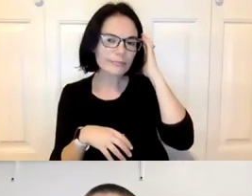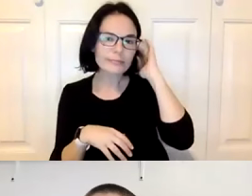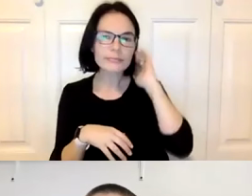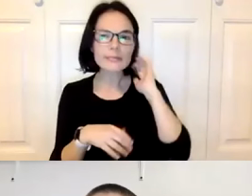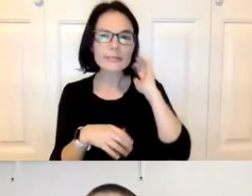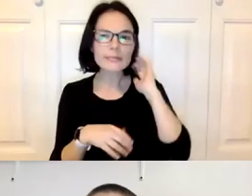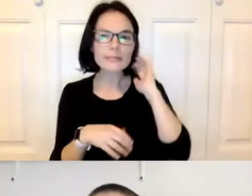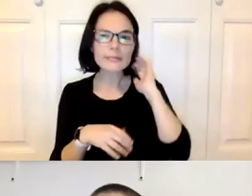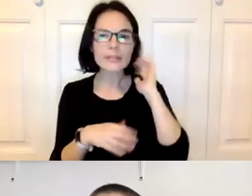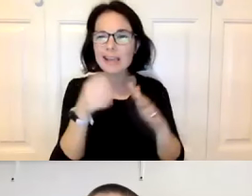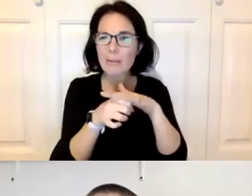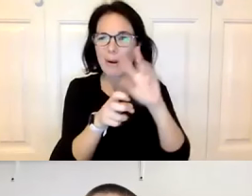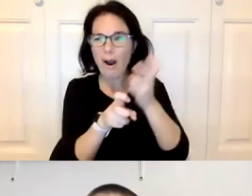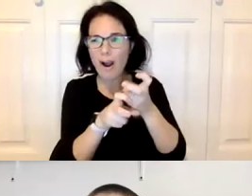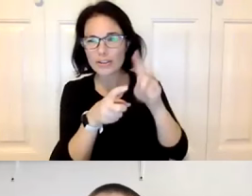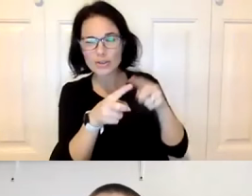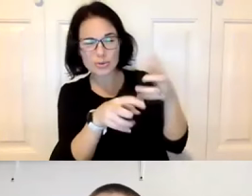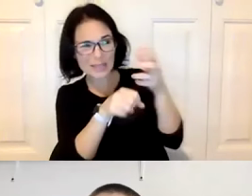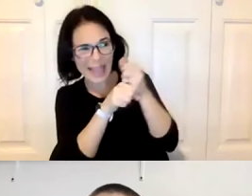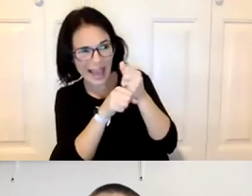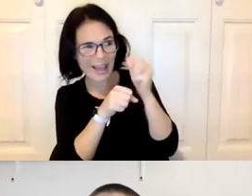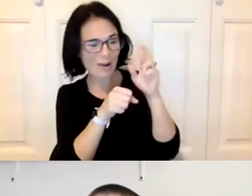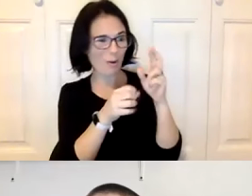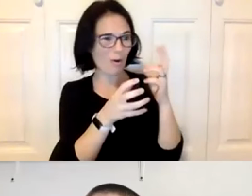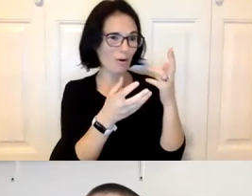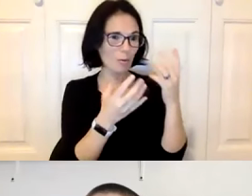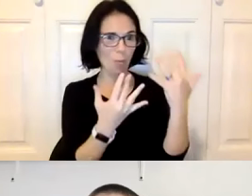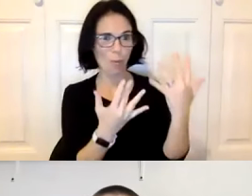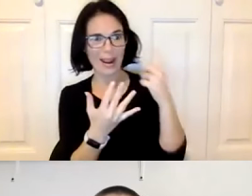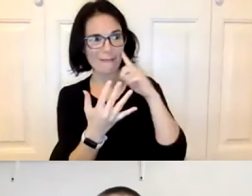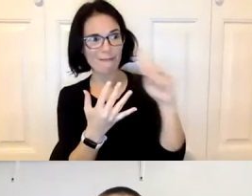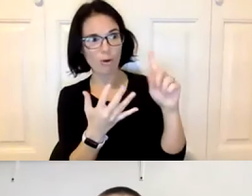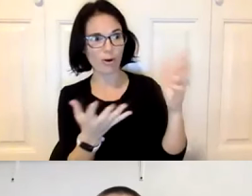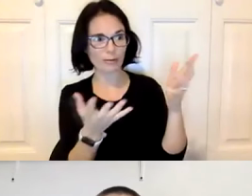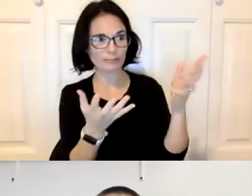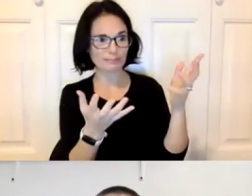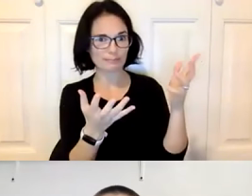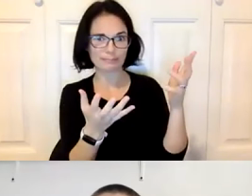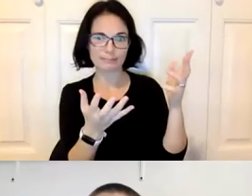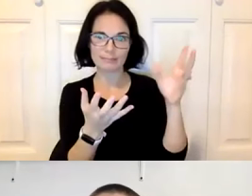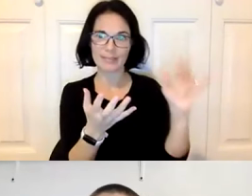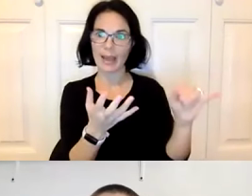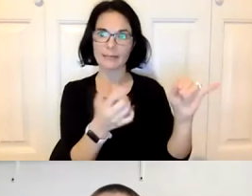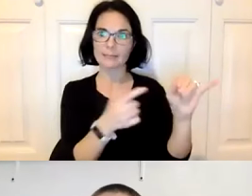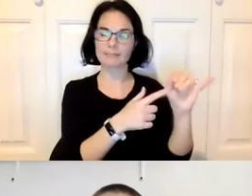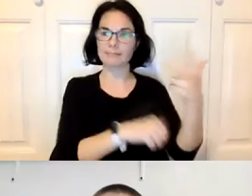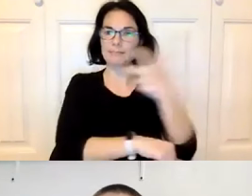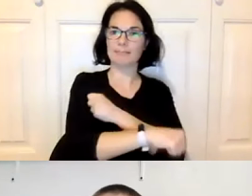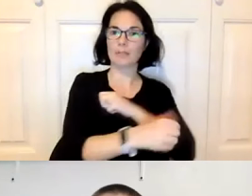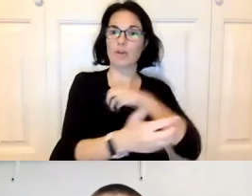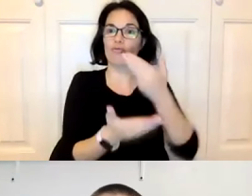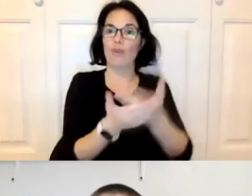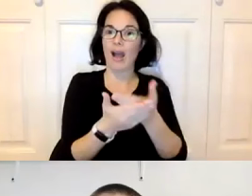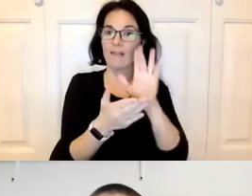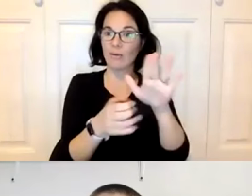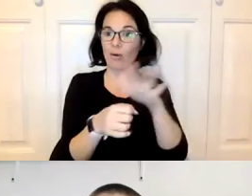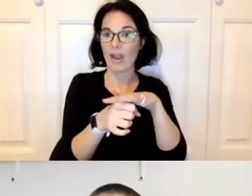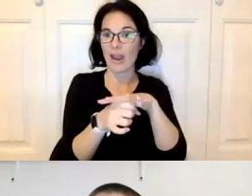or, unanticipated bottlenecks. However, it hasn't been studied what difference